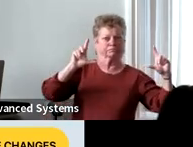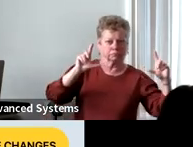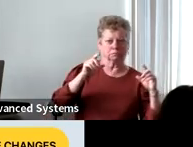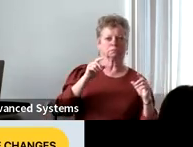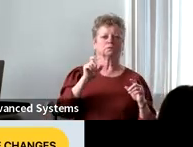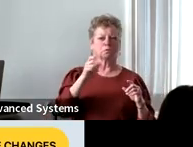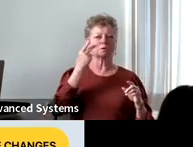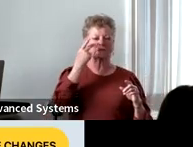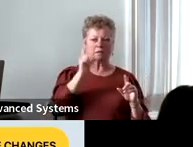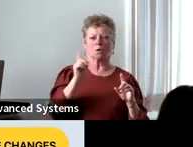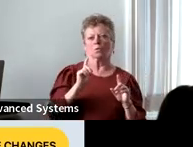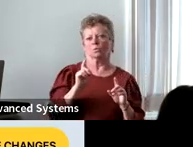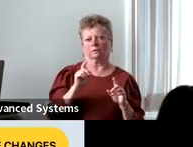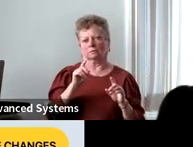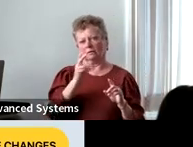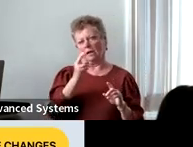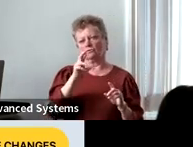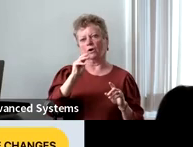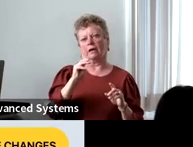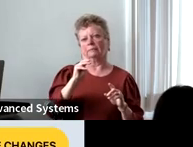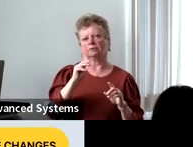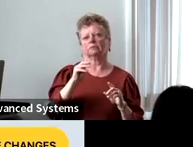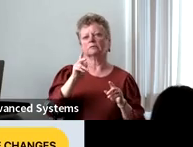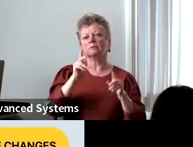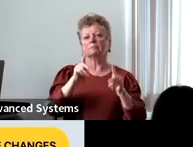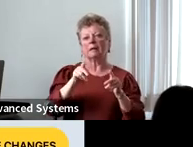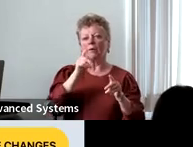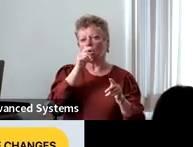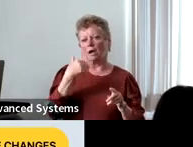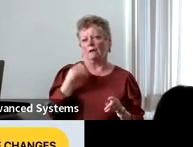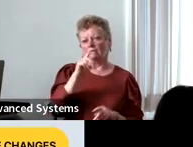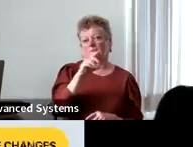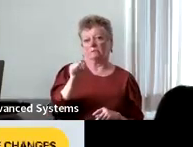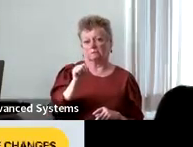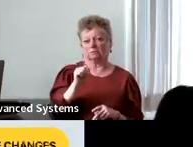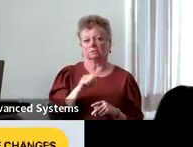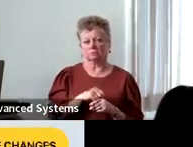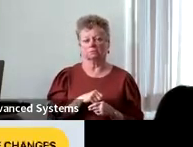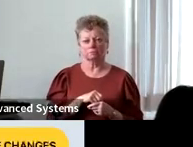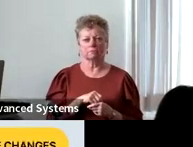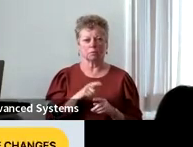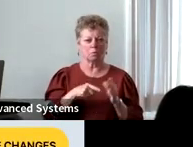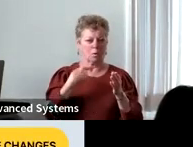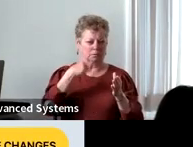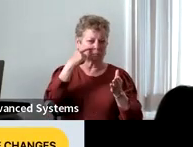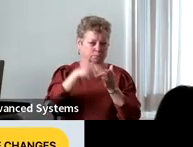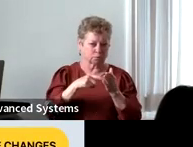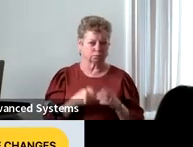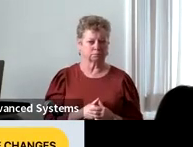for the actual findings for HRM residents with disabilities. So lots of questions. Organized to colours on the left.